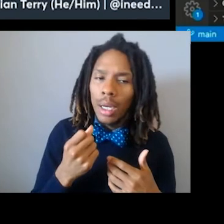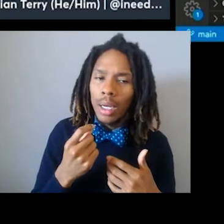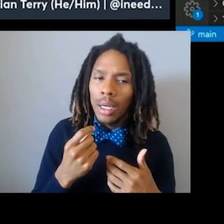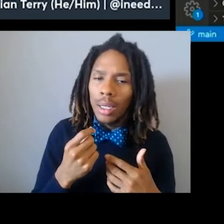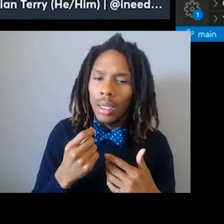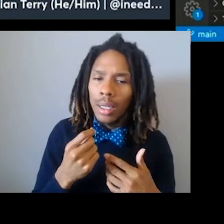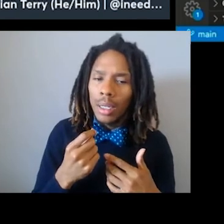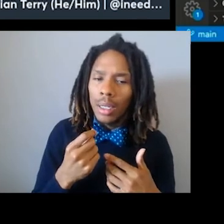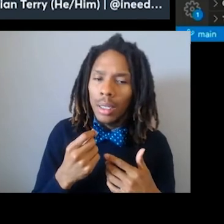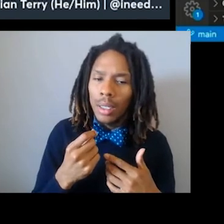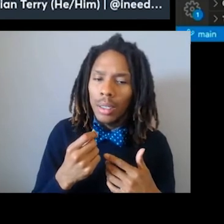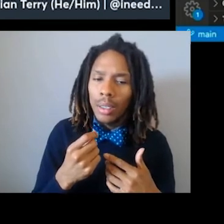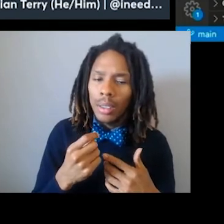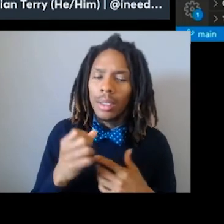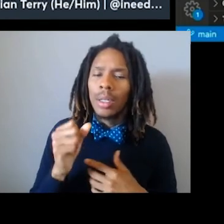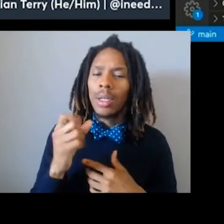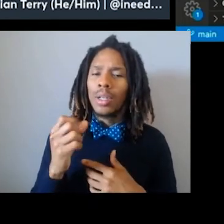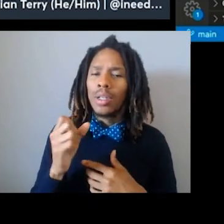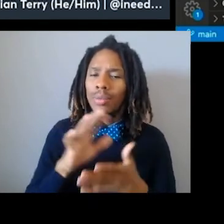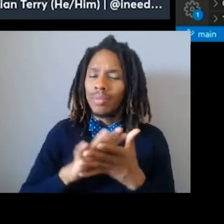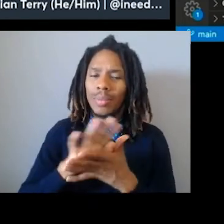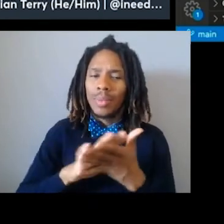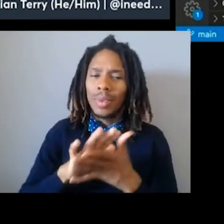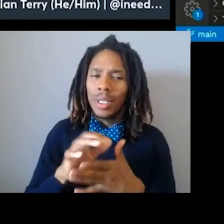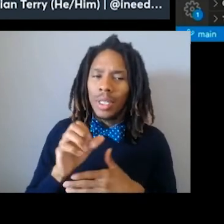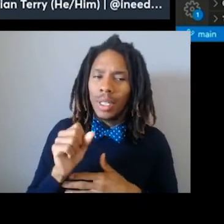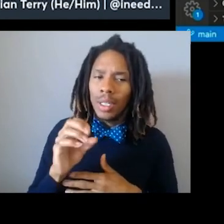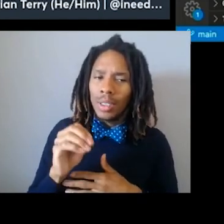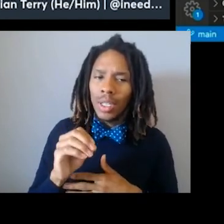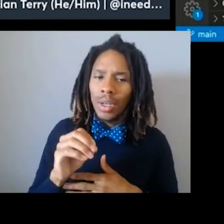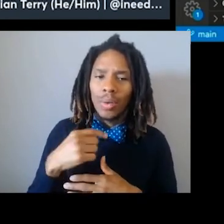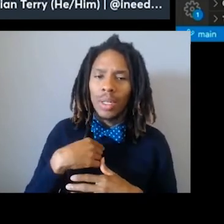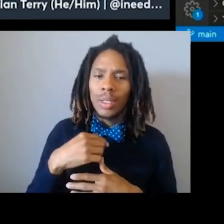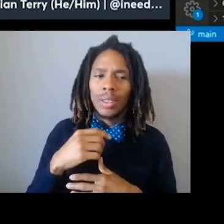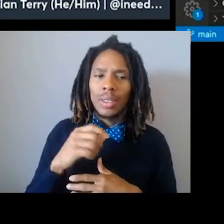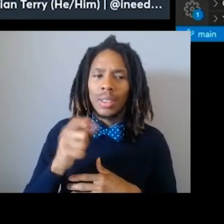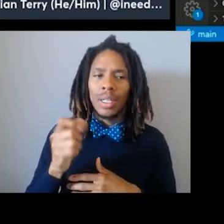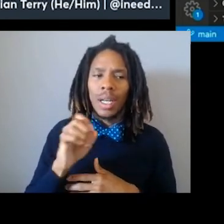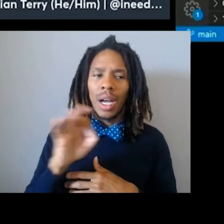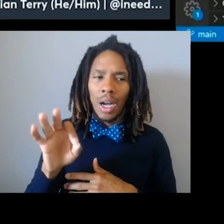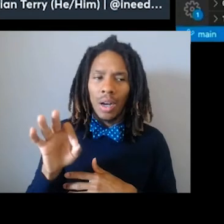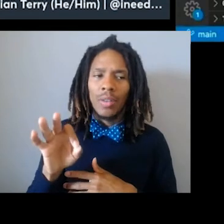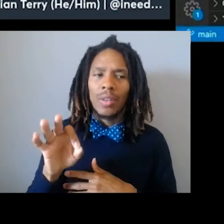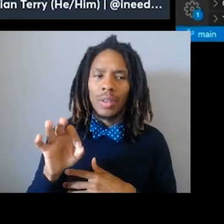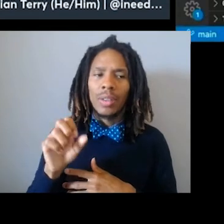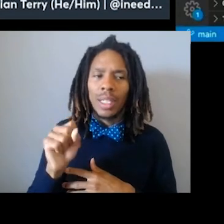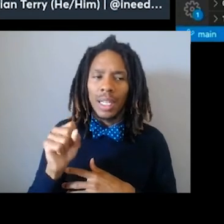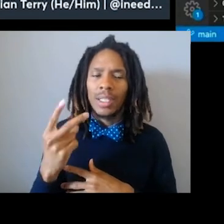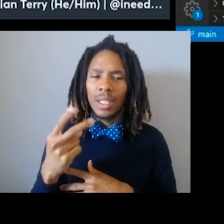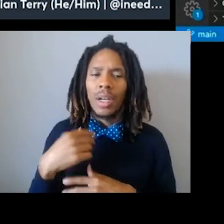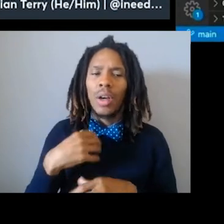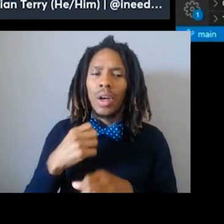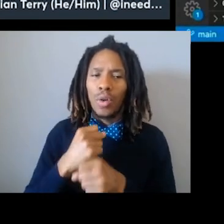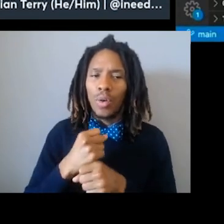So we're gonna say that our route is disabled, and these are the two event buses that we had created in the previous step, right?